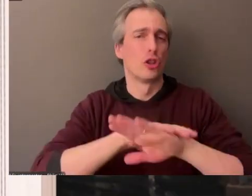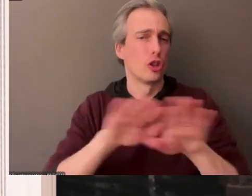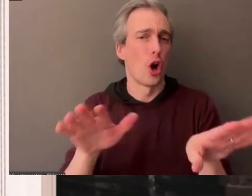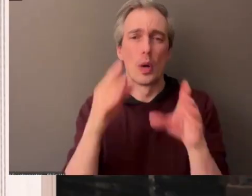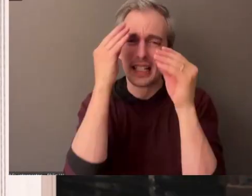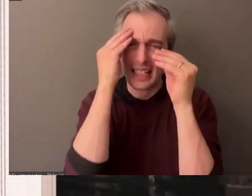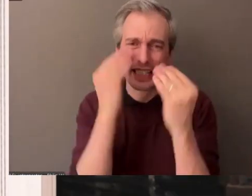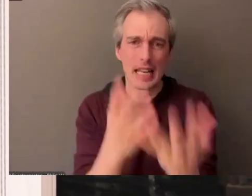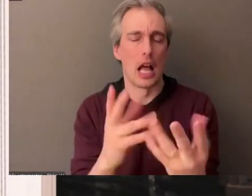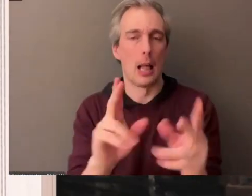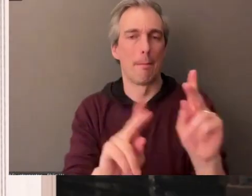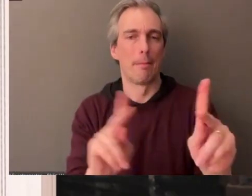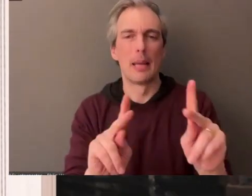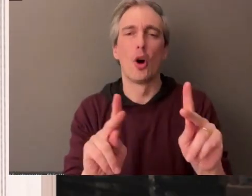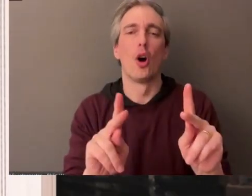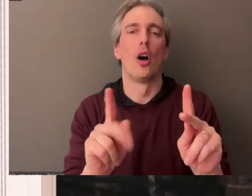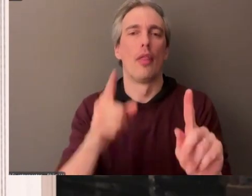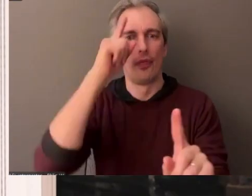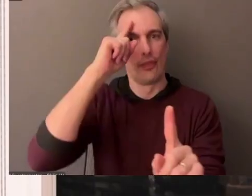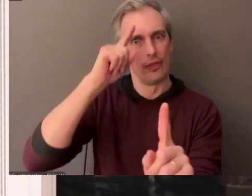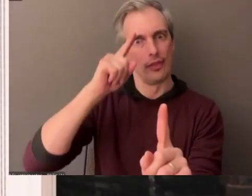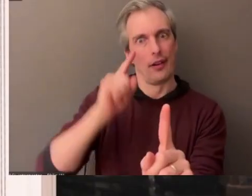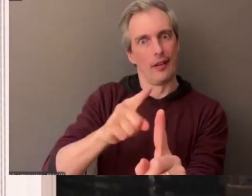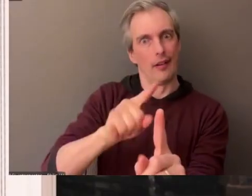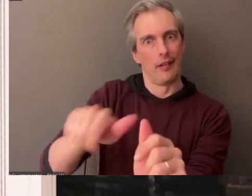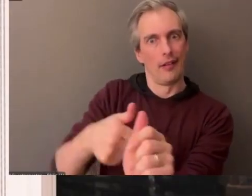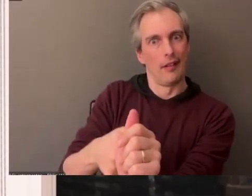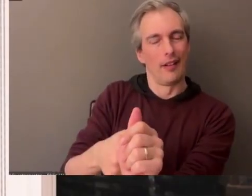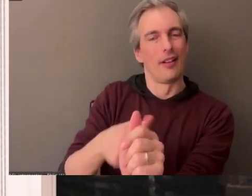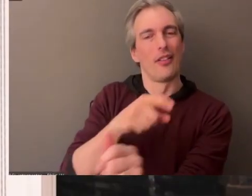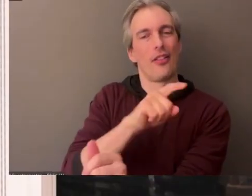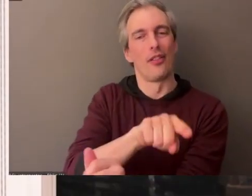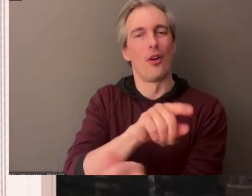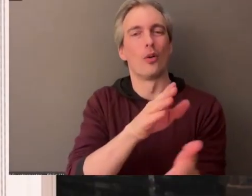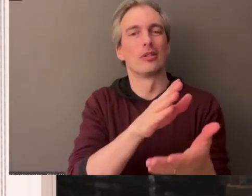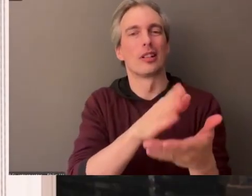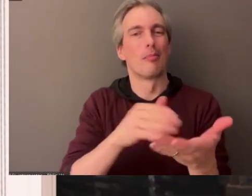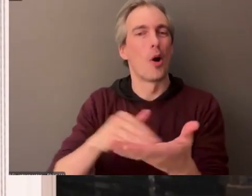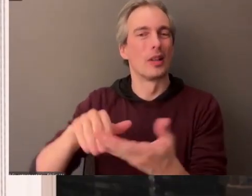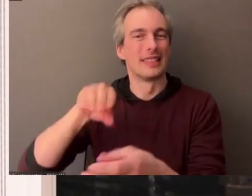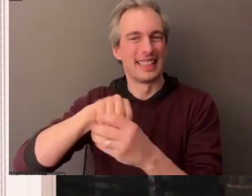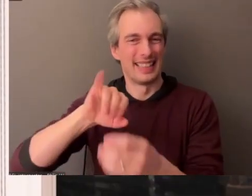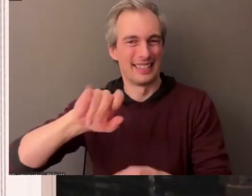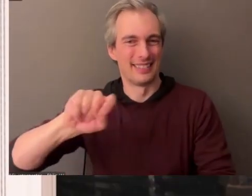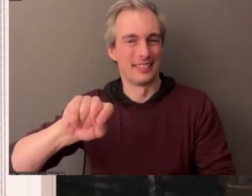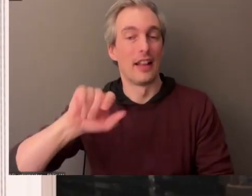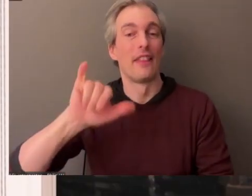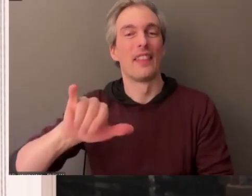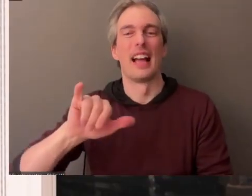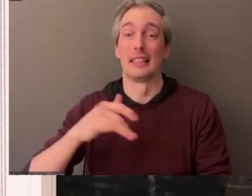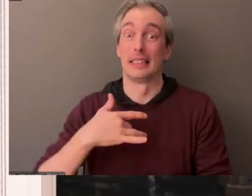And that's usually what is missing. And that's why you get these weird... Like... Well, we would sure like to use